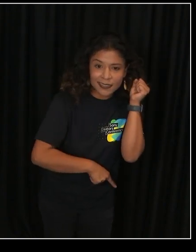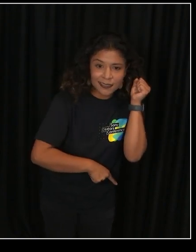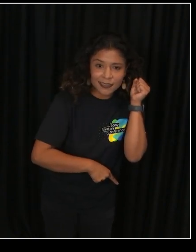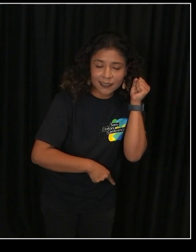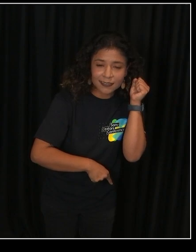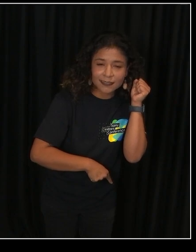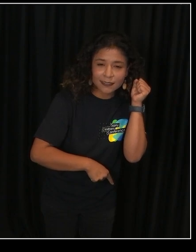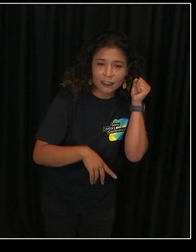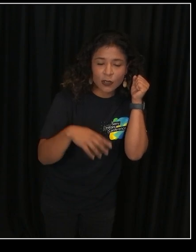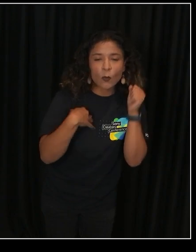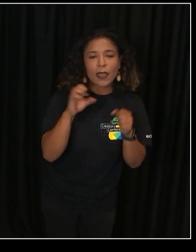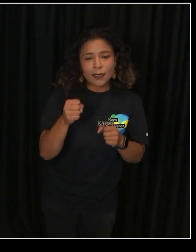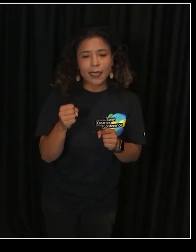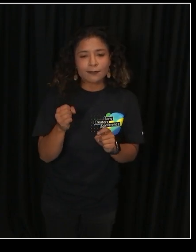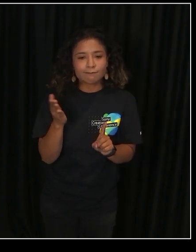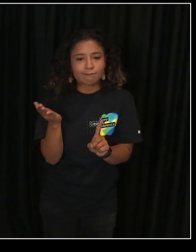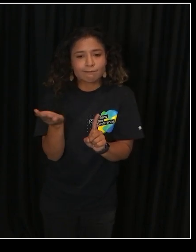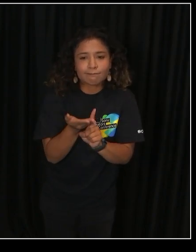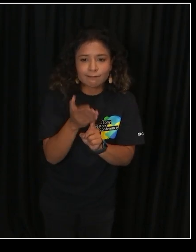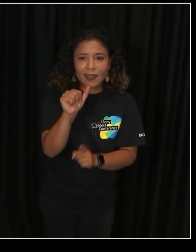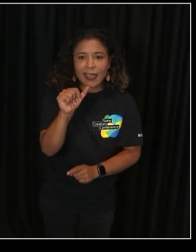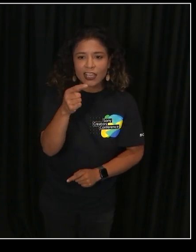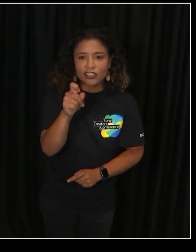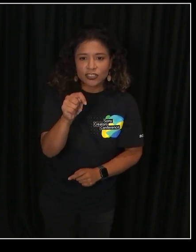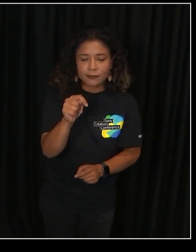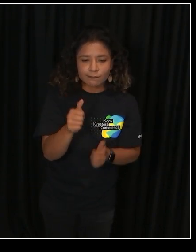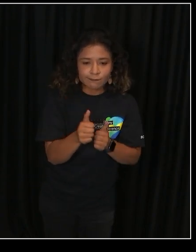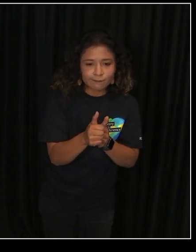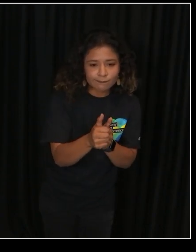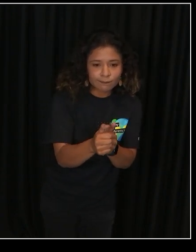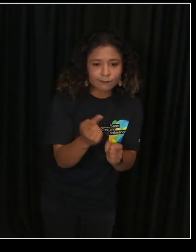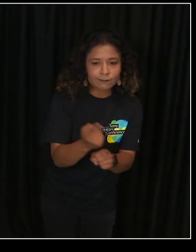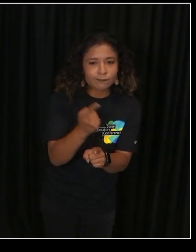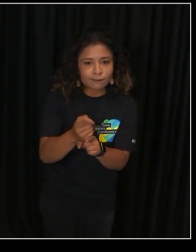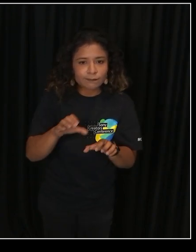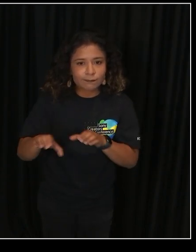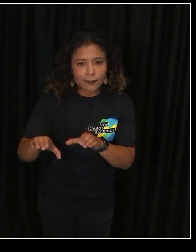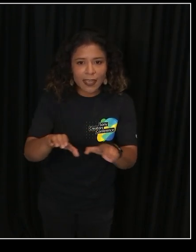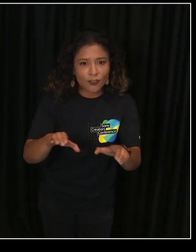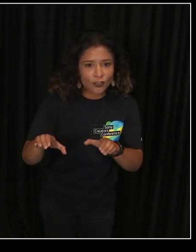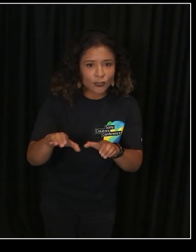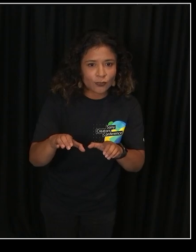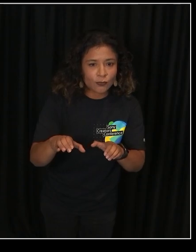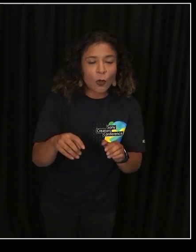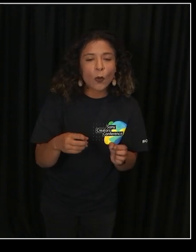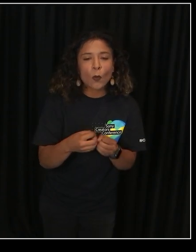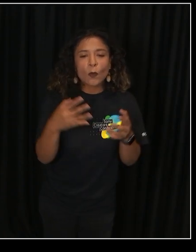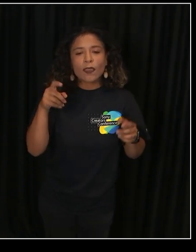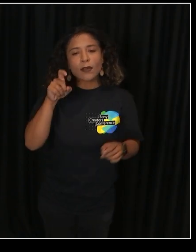to try to encourage behavior that was consistent with this without being able to program these rules directly.